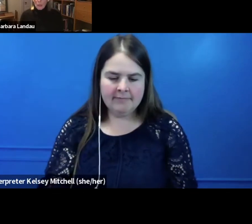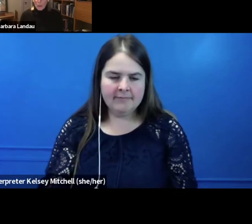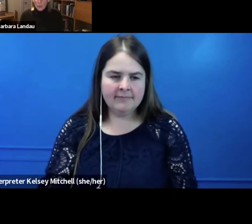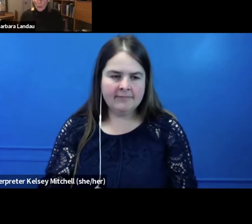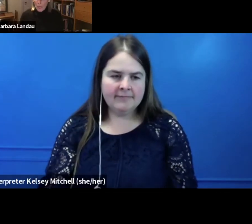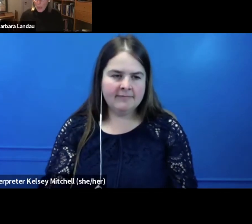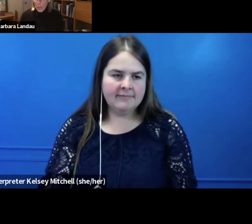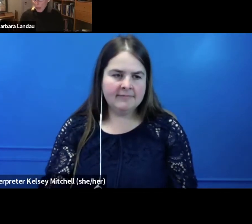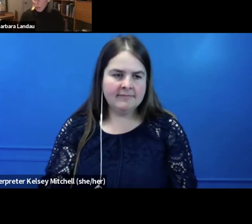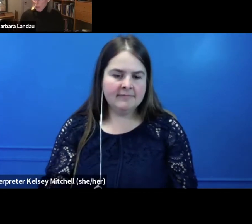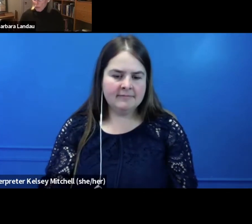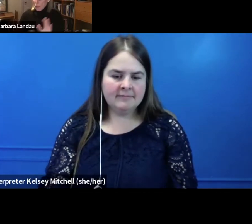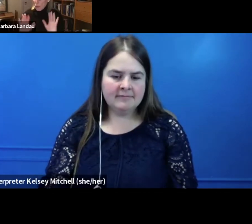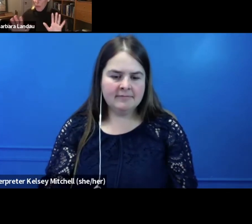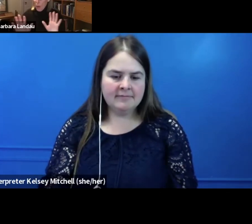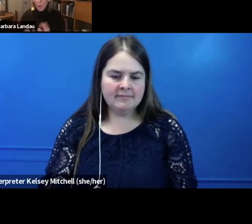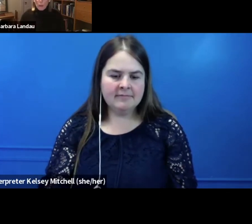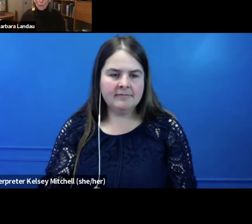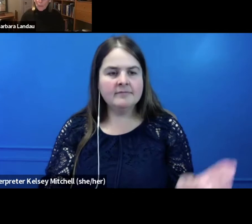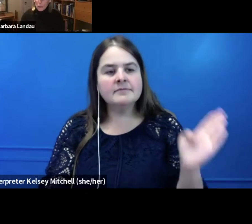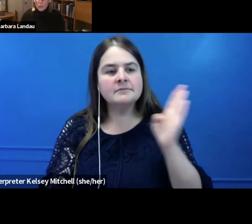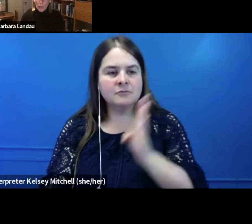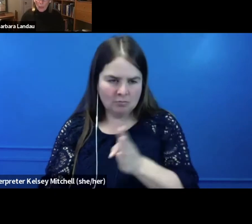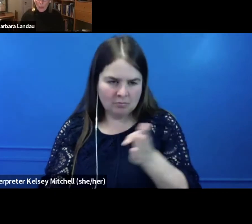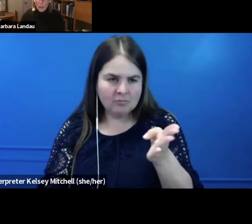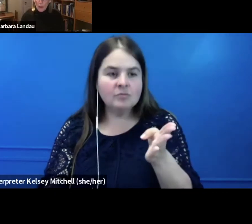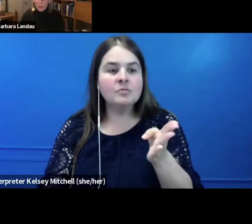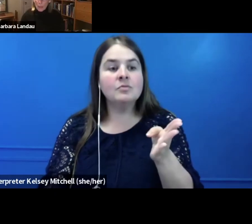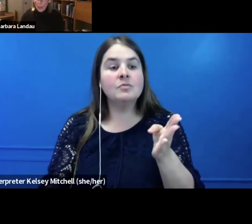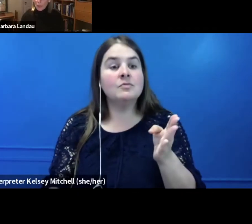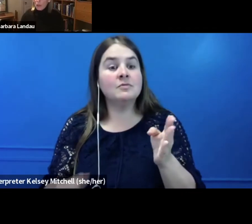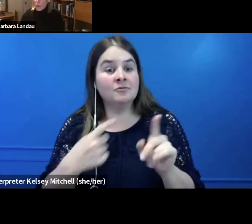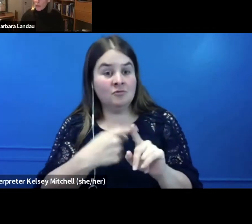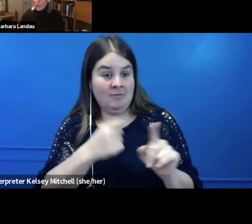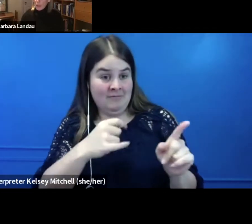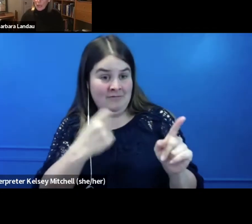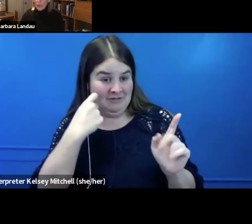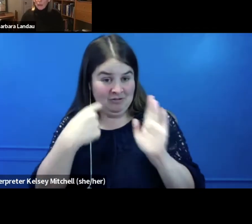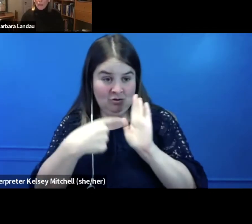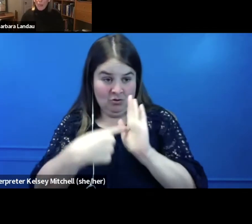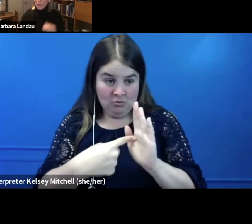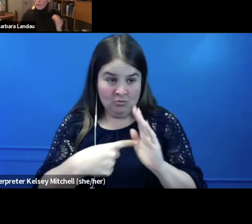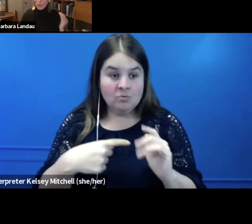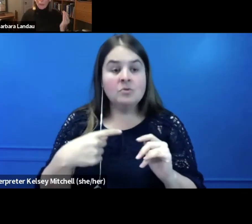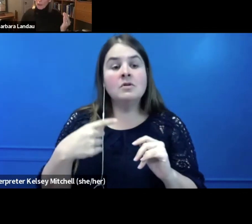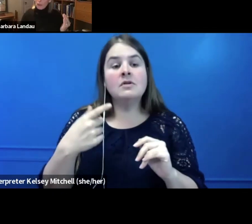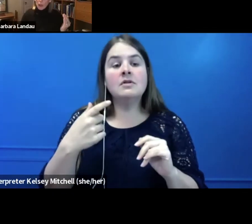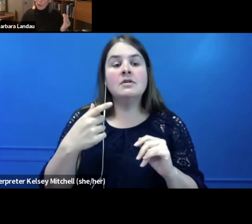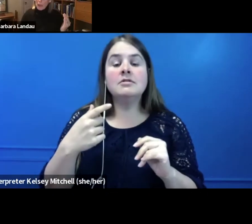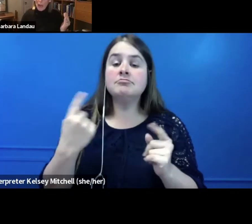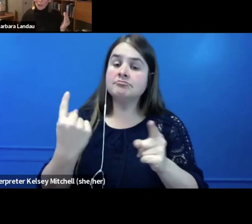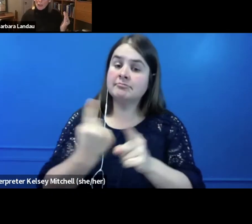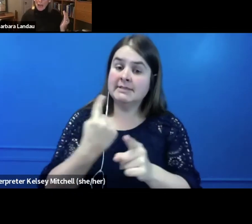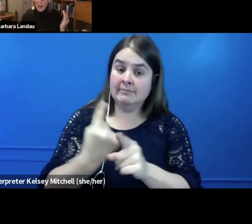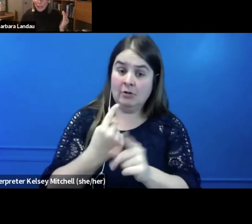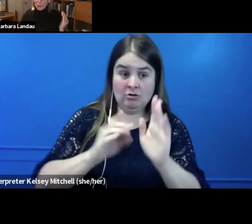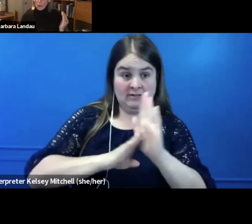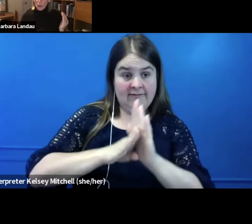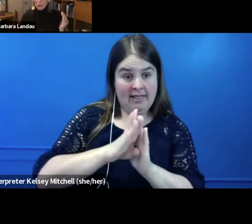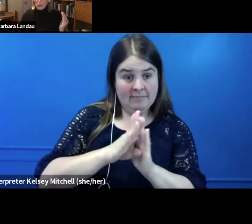so the sum is just from that one picture of data that you have the canonical view as i said